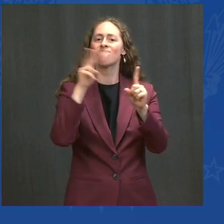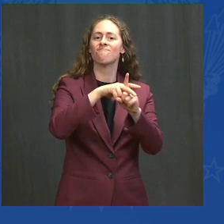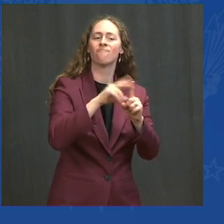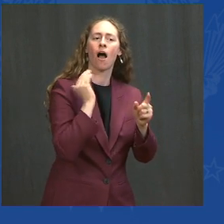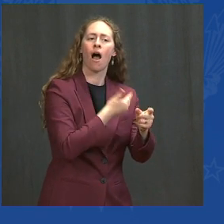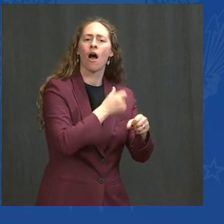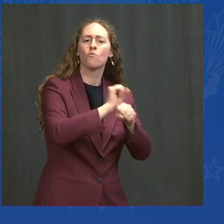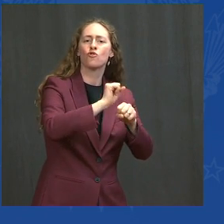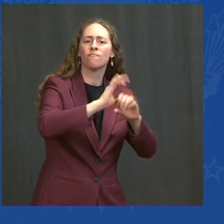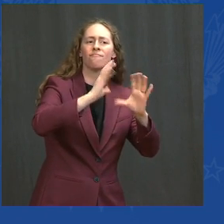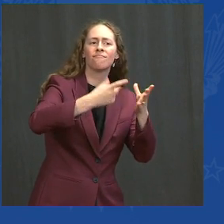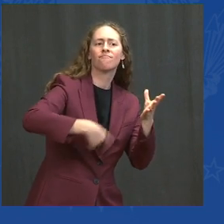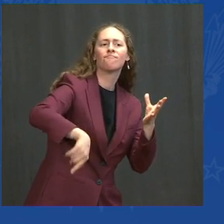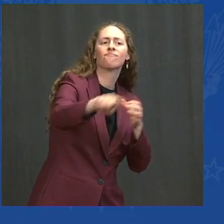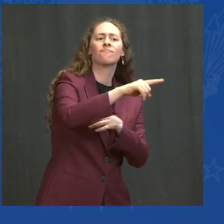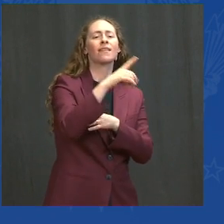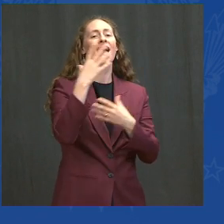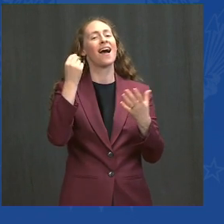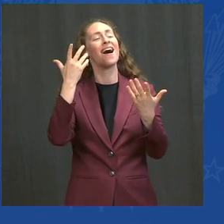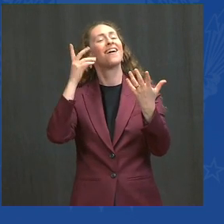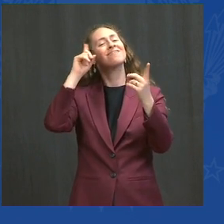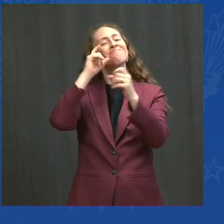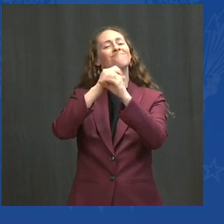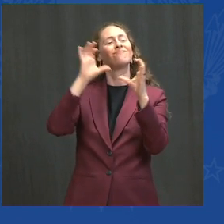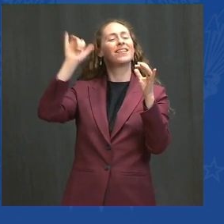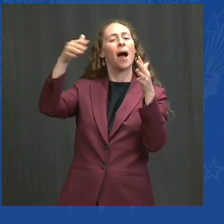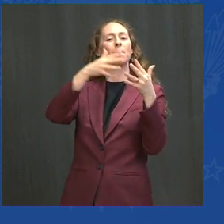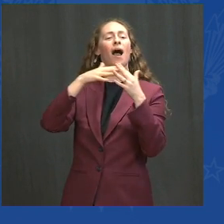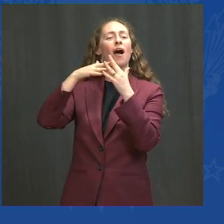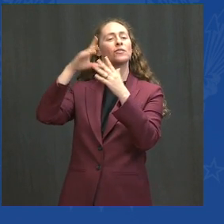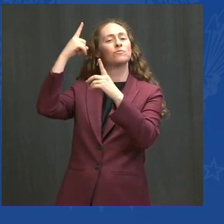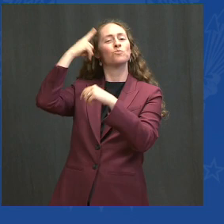This opens doors and creates opportunities for everyone to succeed.